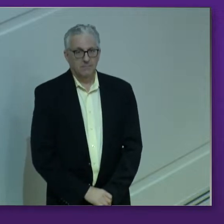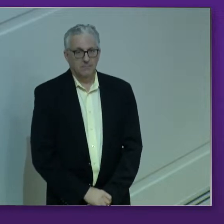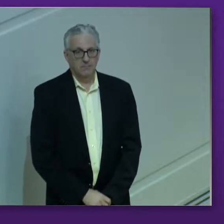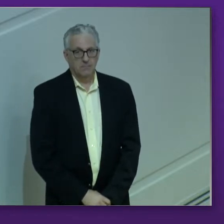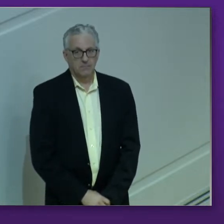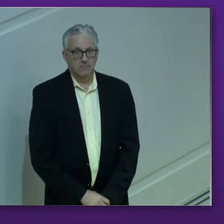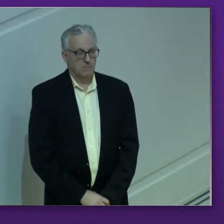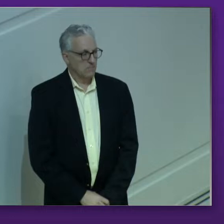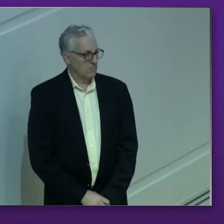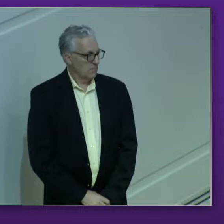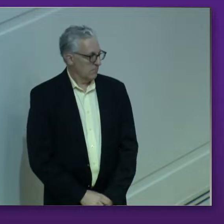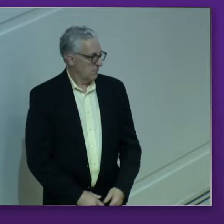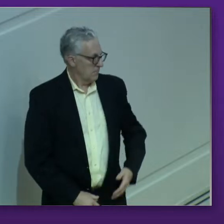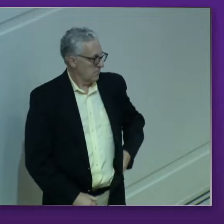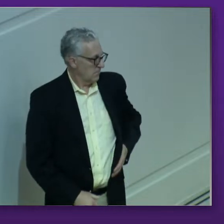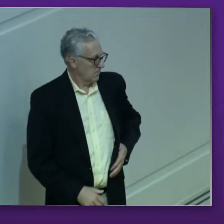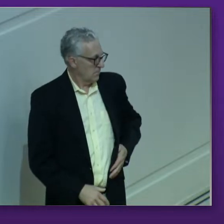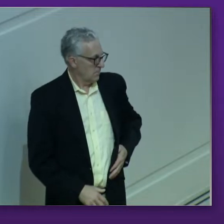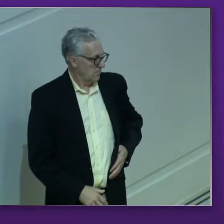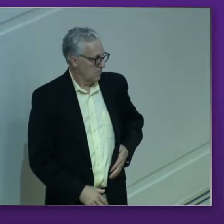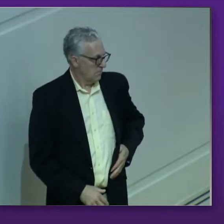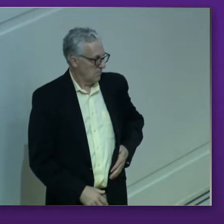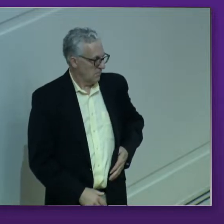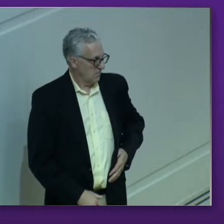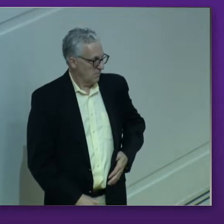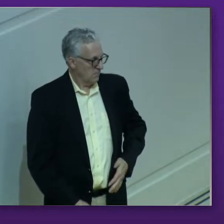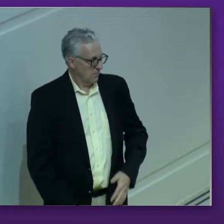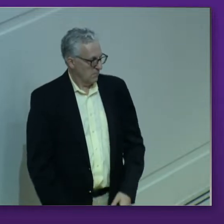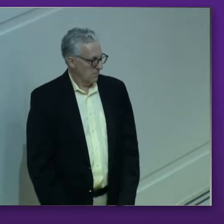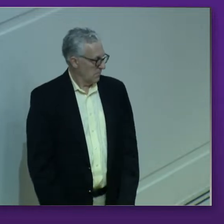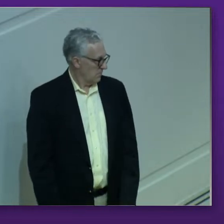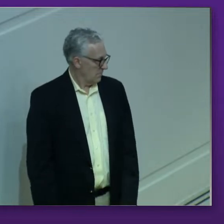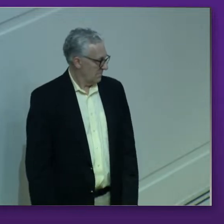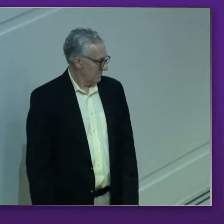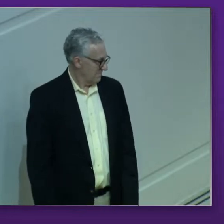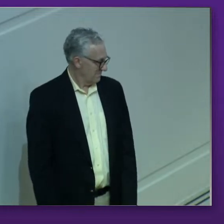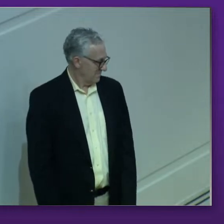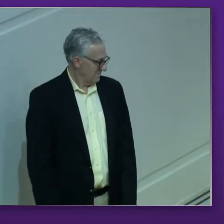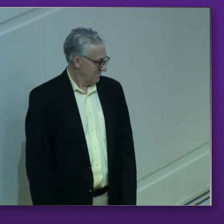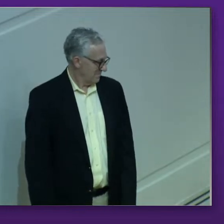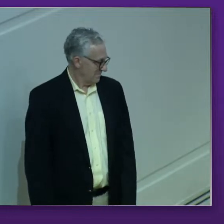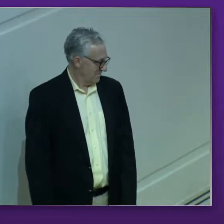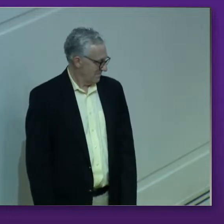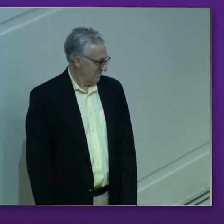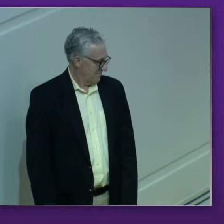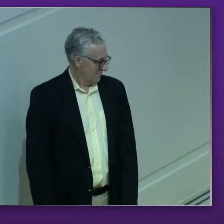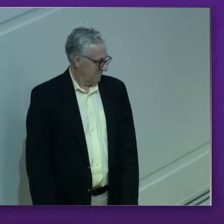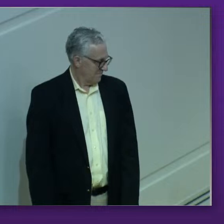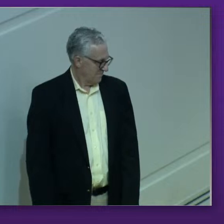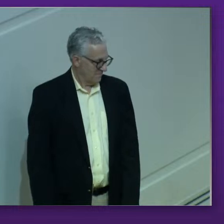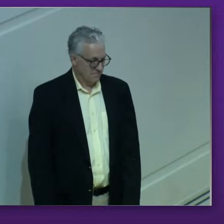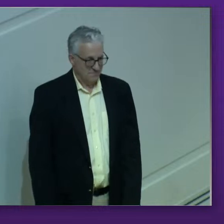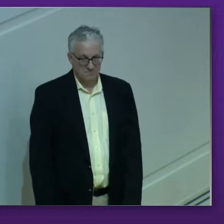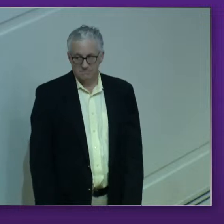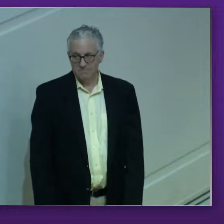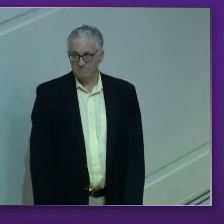COURSE OFFERINGS IN HER DEPARTMENT. CONGRATULATIONS DR.